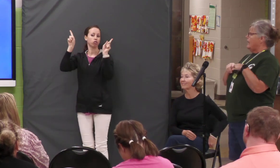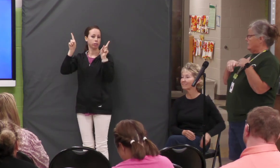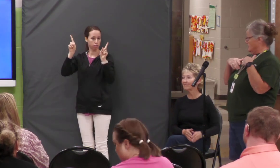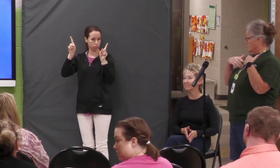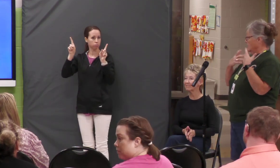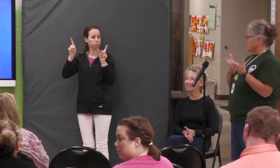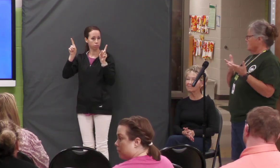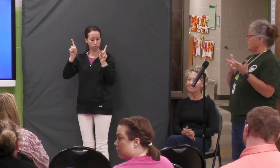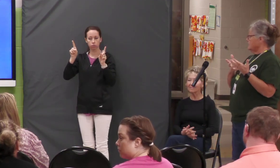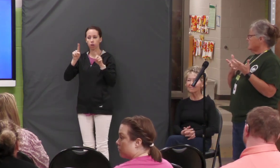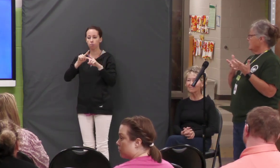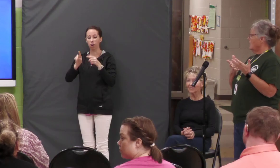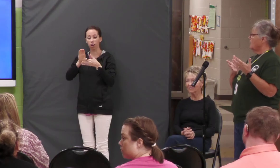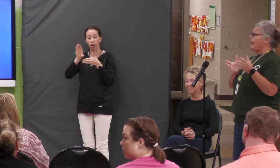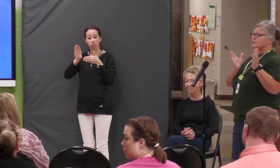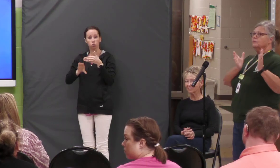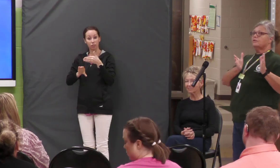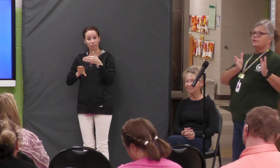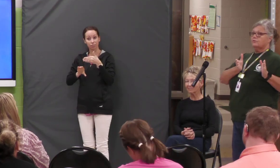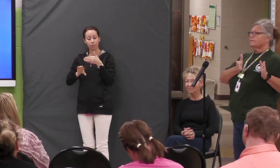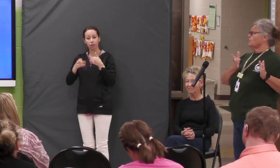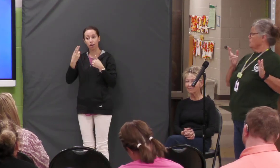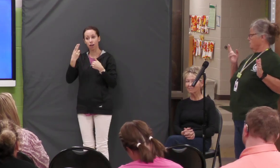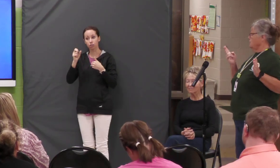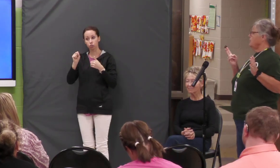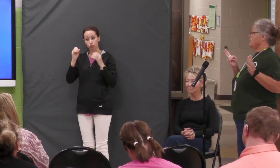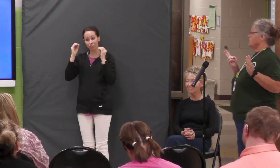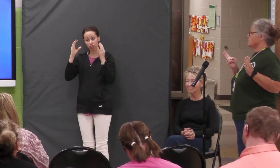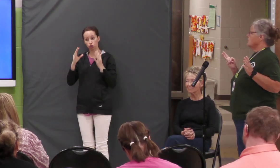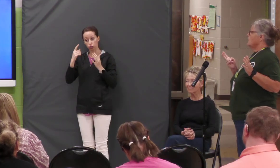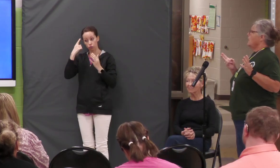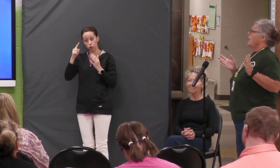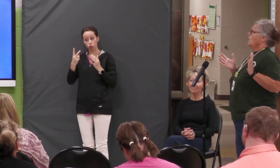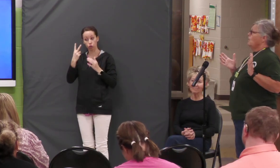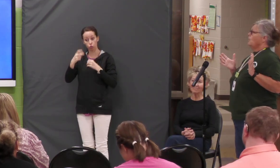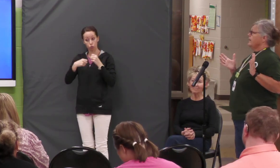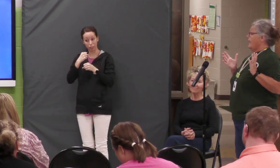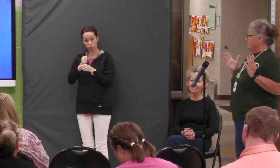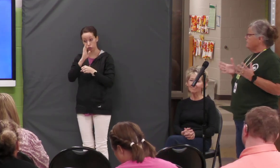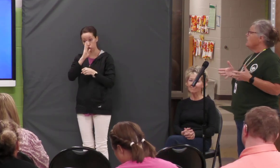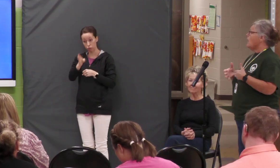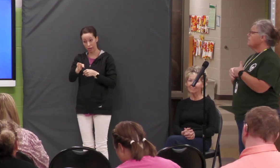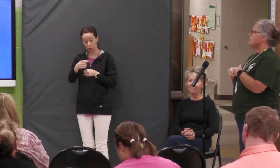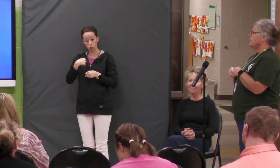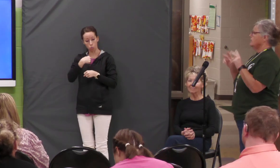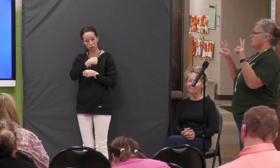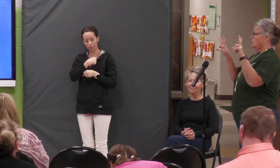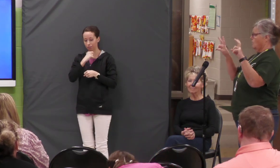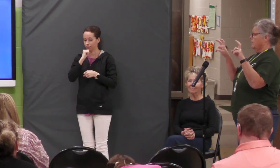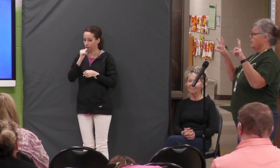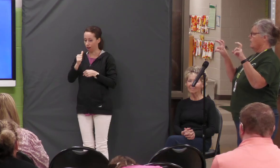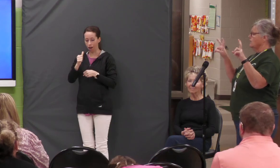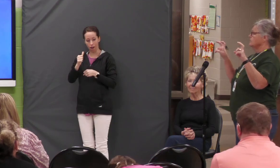and as a consequence High School teachers for two years we have not been what we call